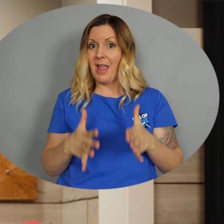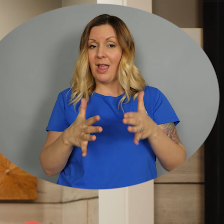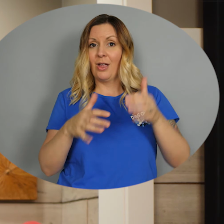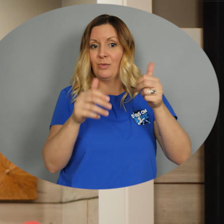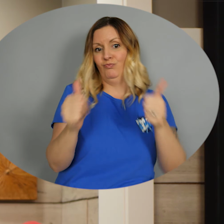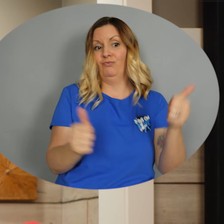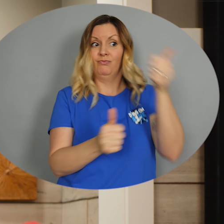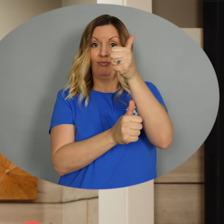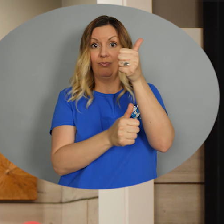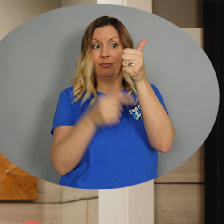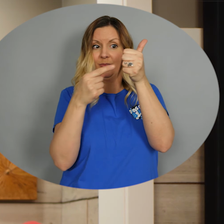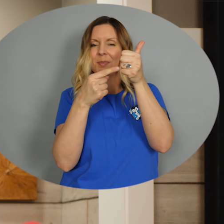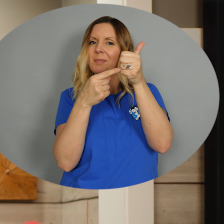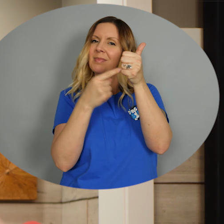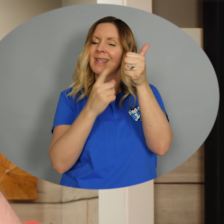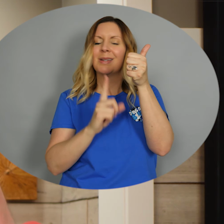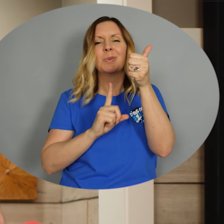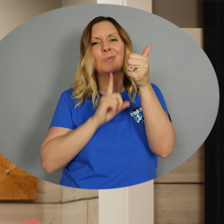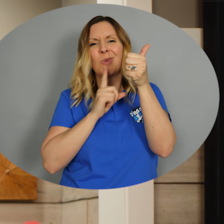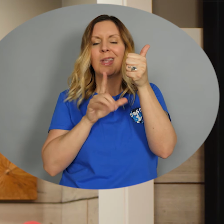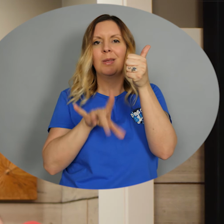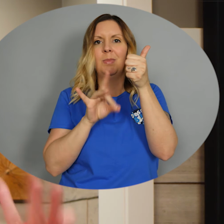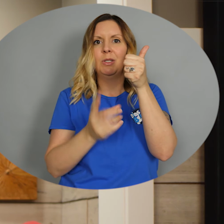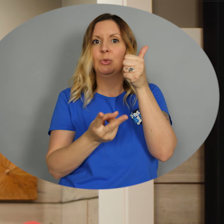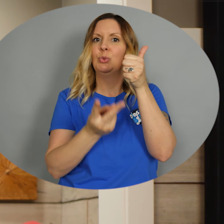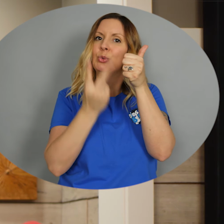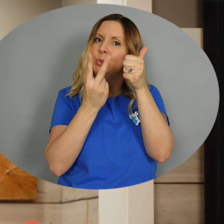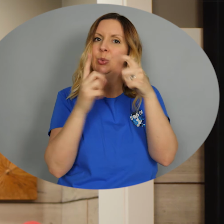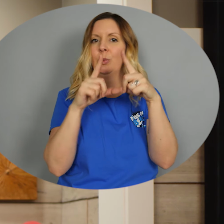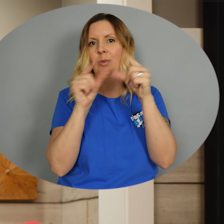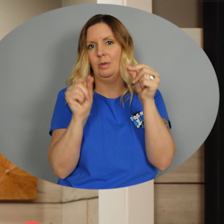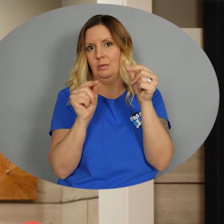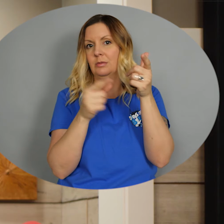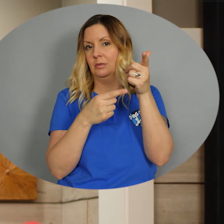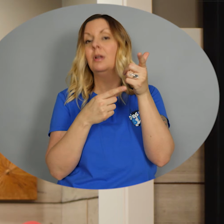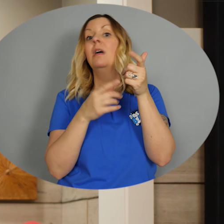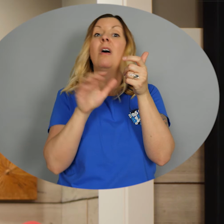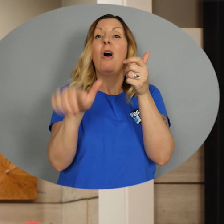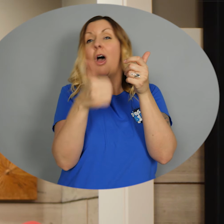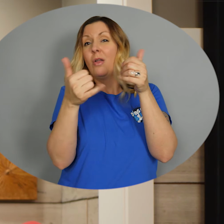I’ll now mention that the highest ranked player actually takes 2 cards when it is their